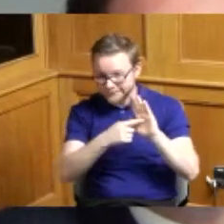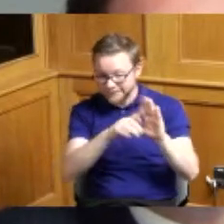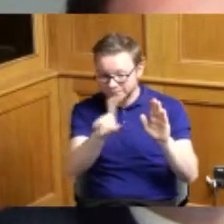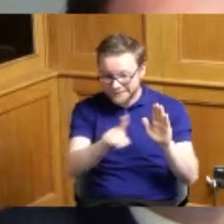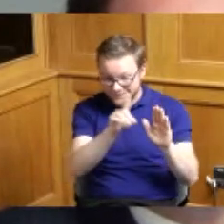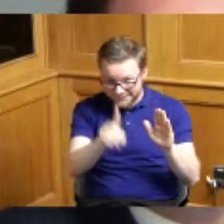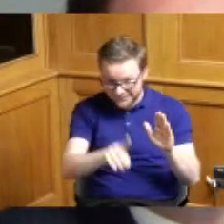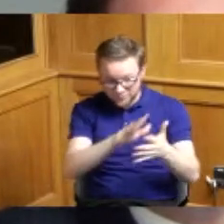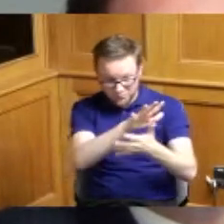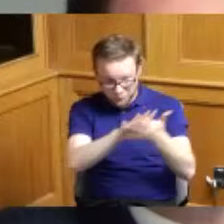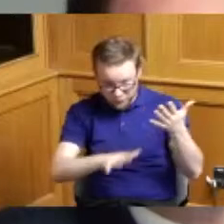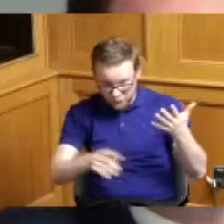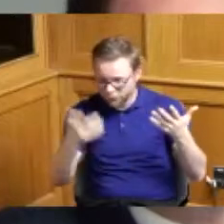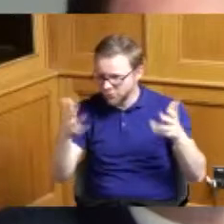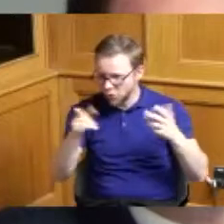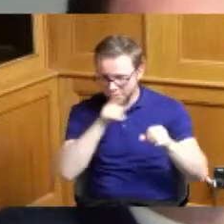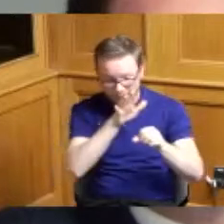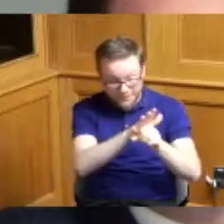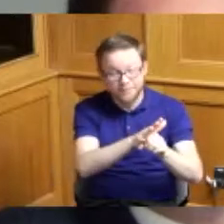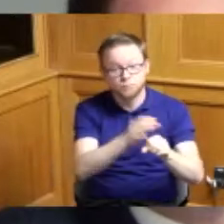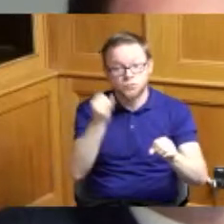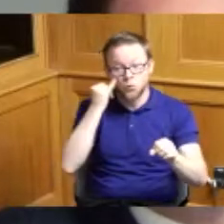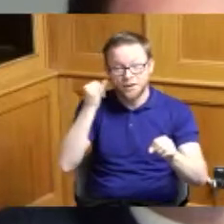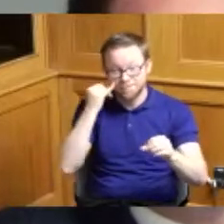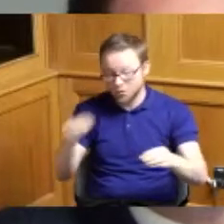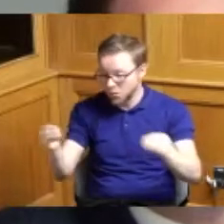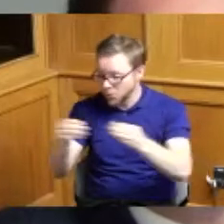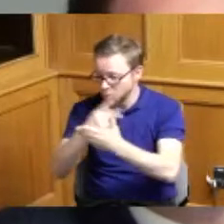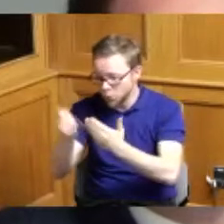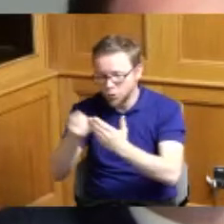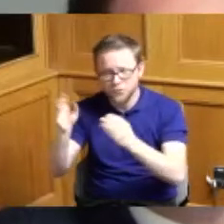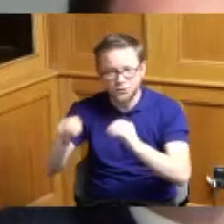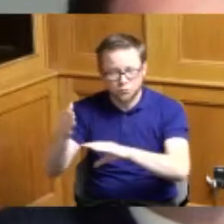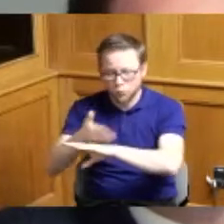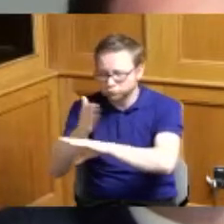outside of our master plan and outside of our of our CIP that that's where we would